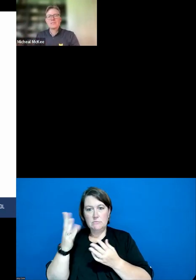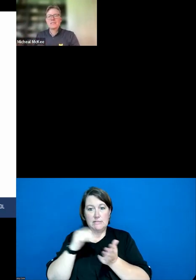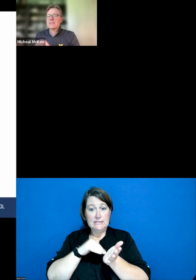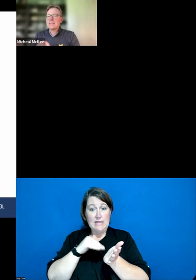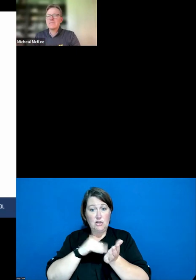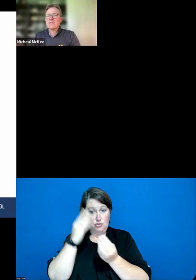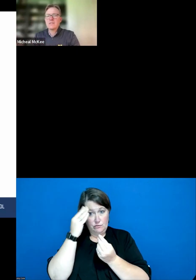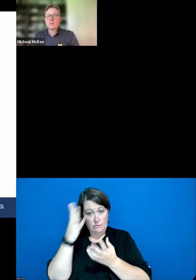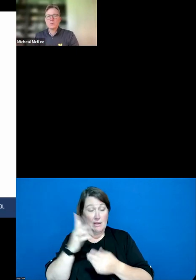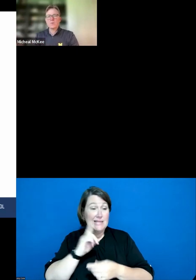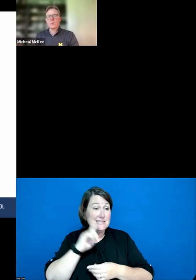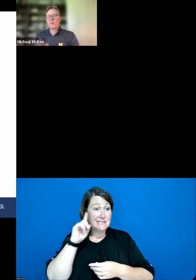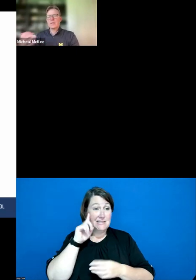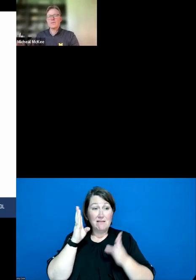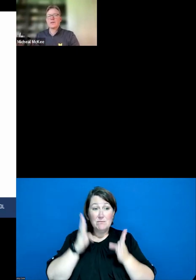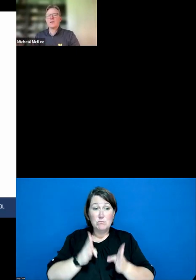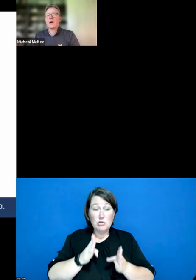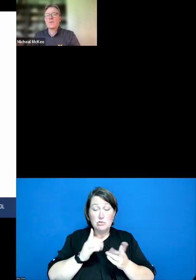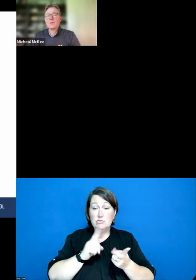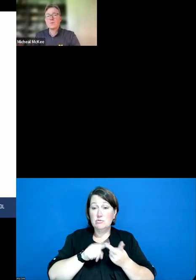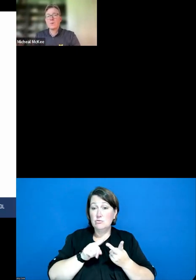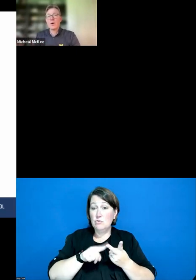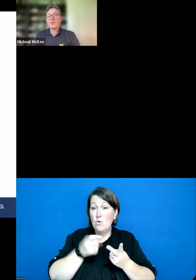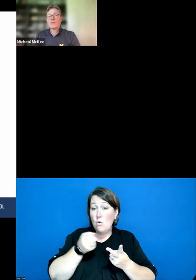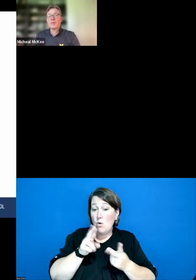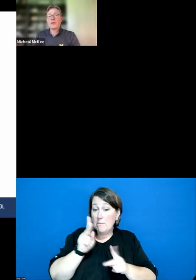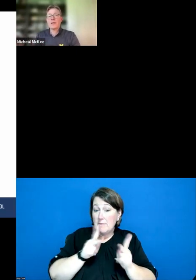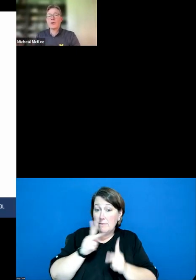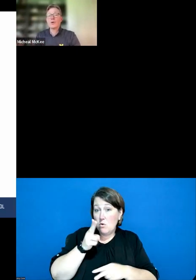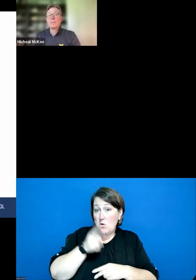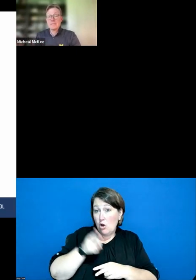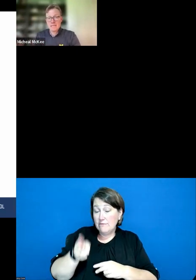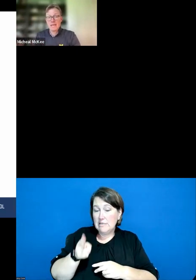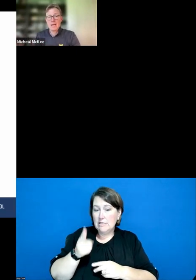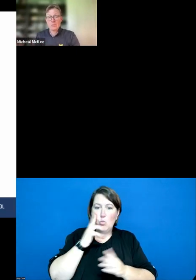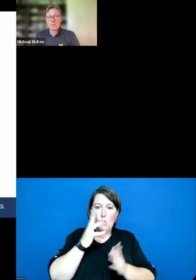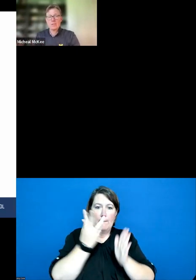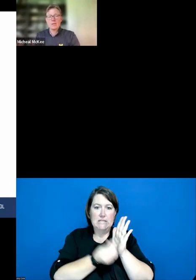A deaf individual or even those who are hard of hearing are going to miss that out.